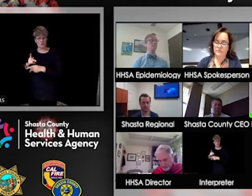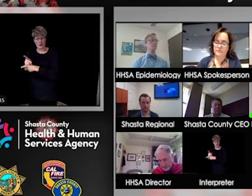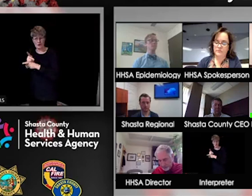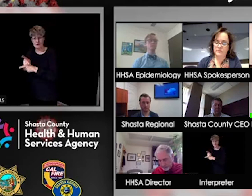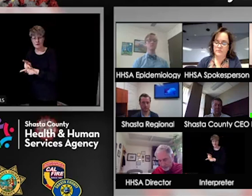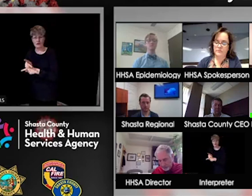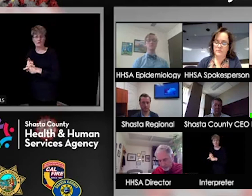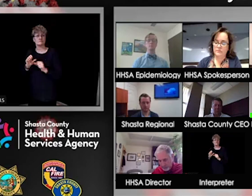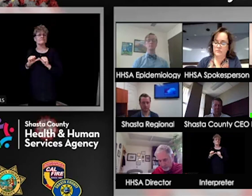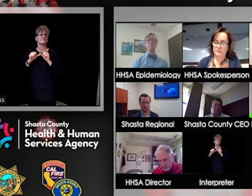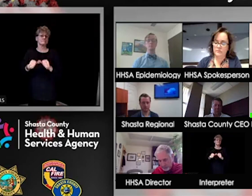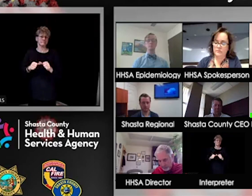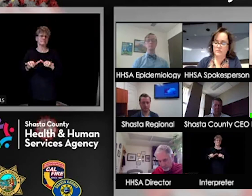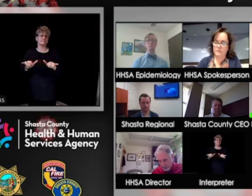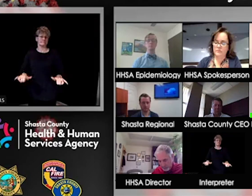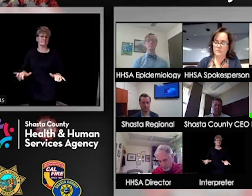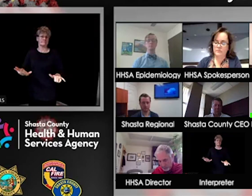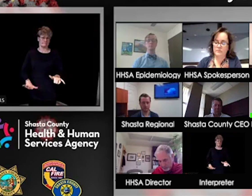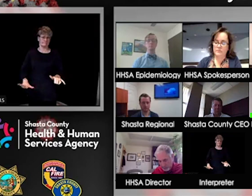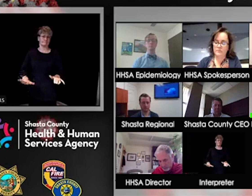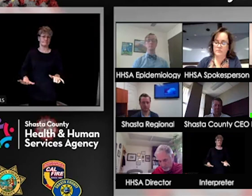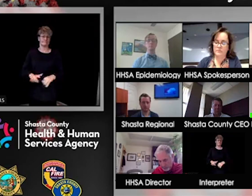locations. And then we need identify triggers that’ll tell us, “nope, we need to go